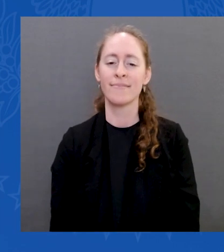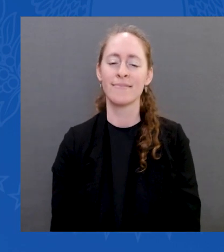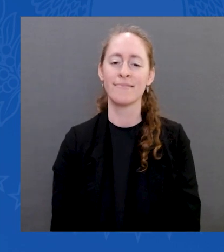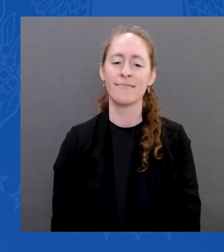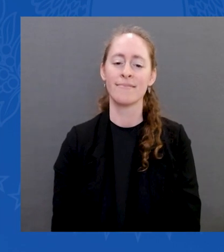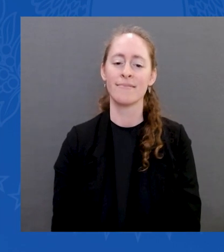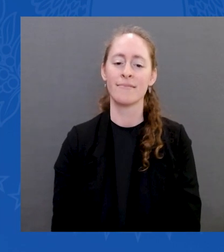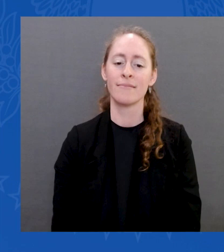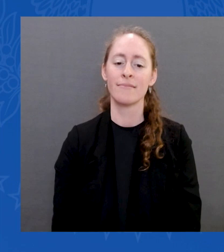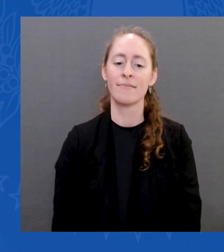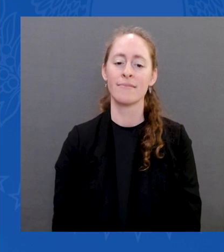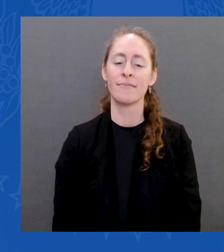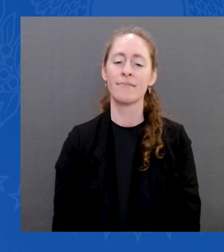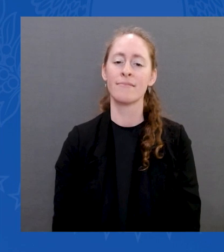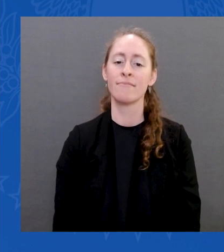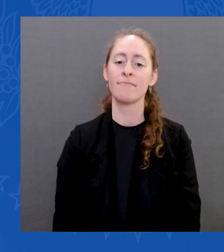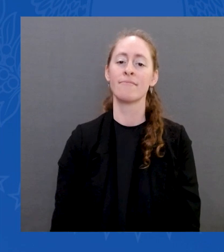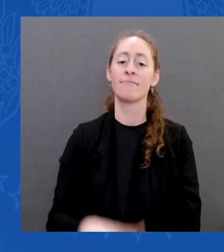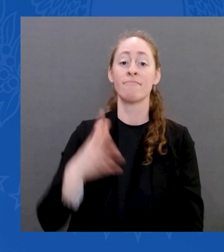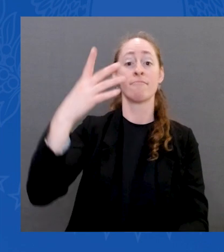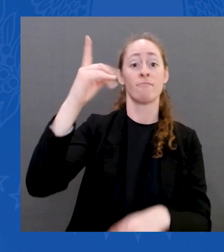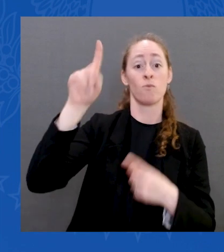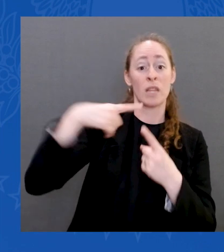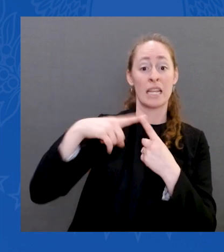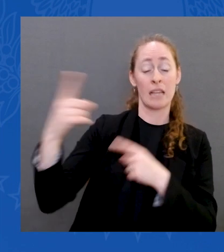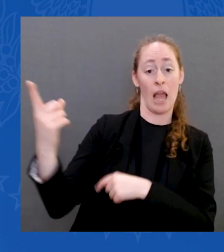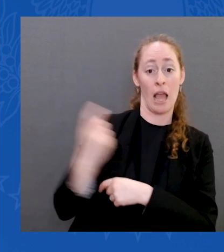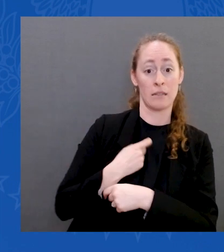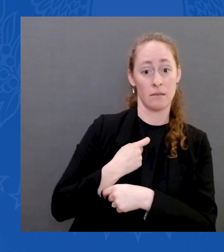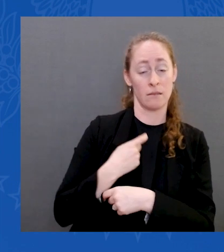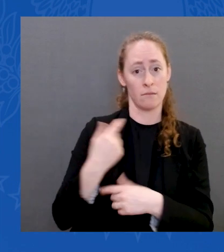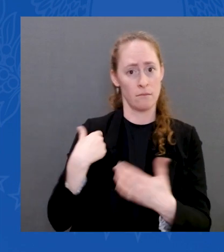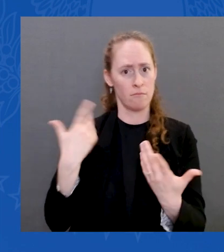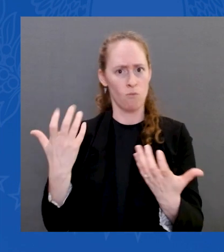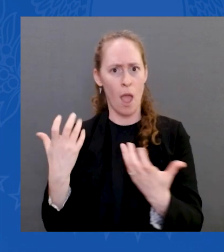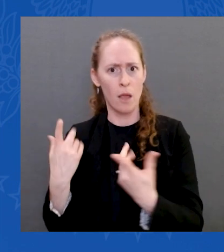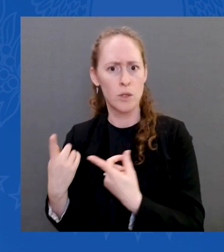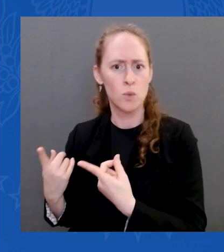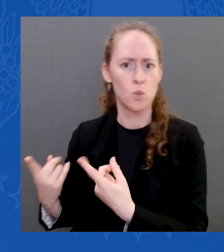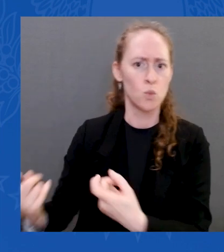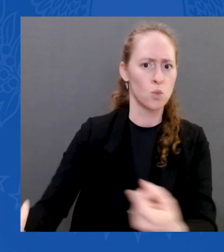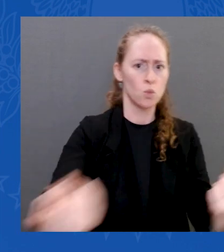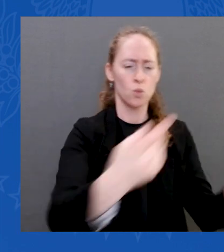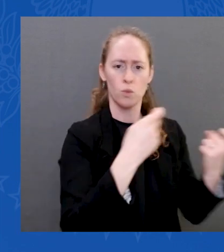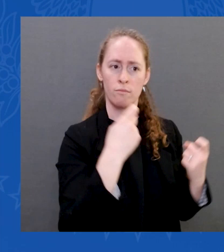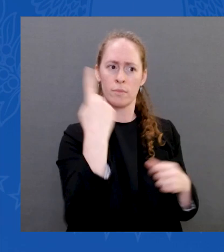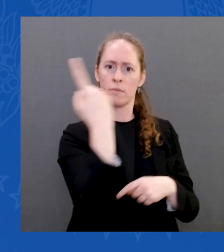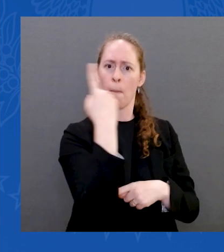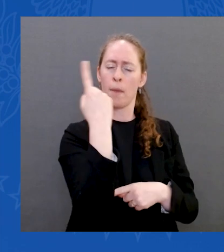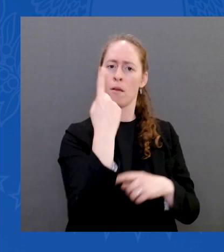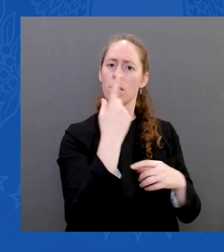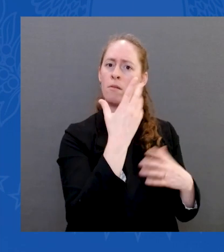if I can help recruit someone to run for the United States Senate against a very popular Republ- -- Democ- --